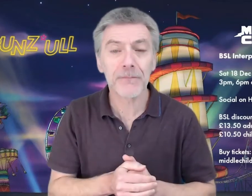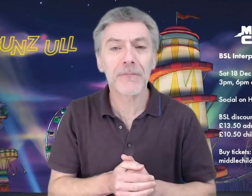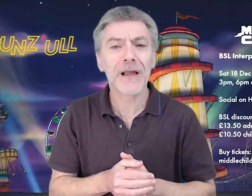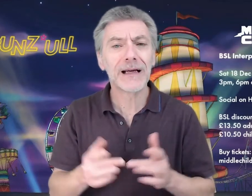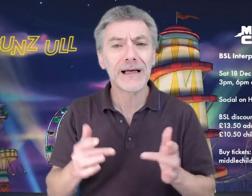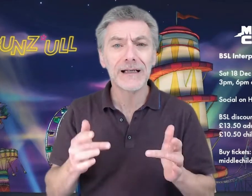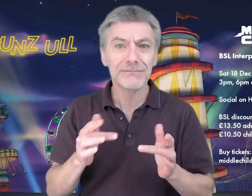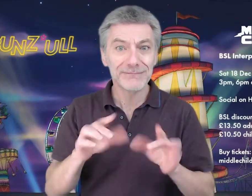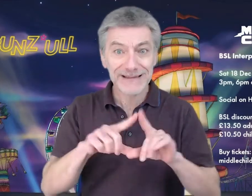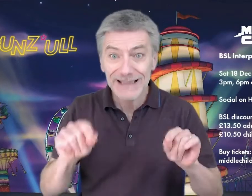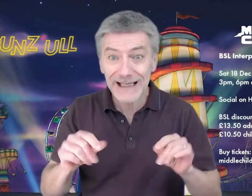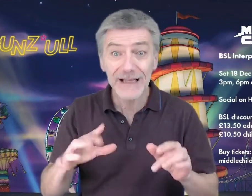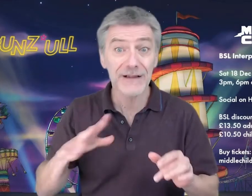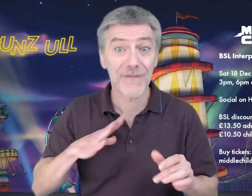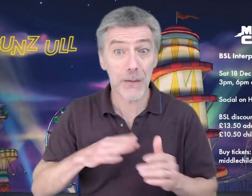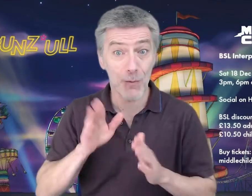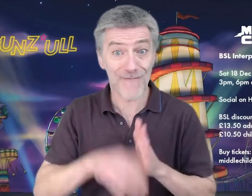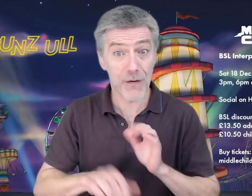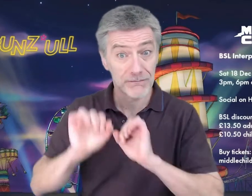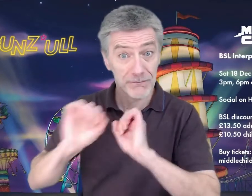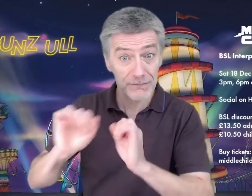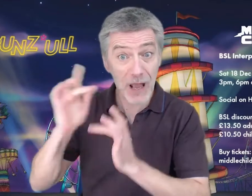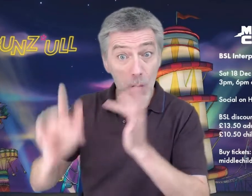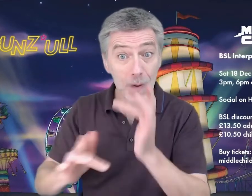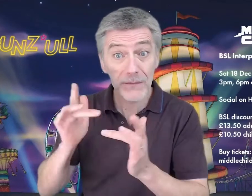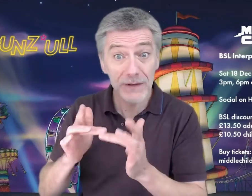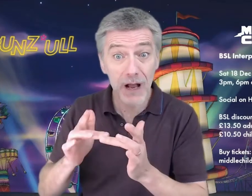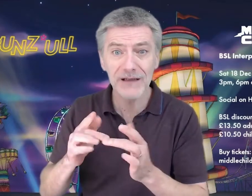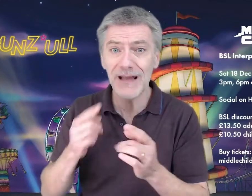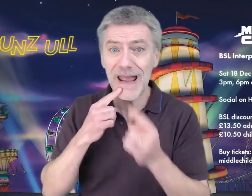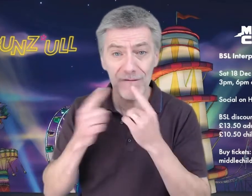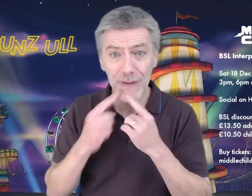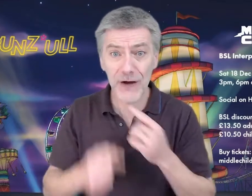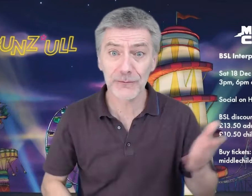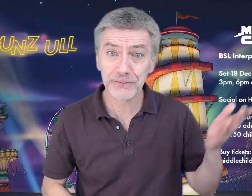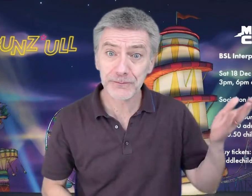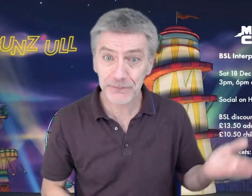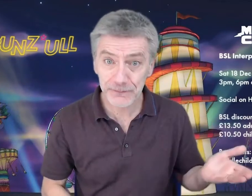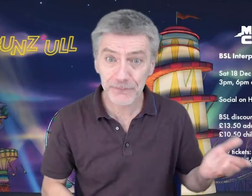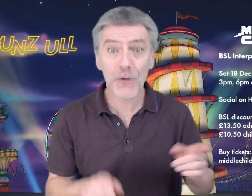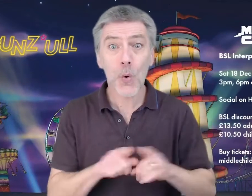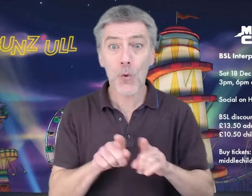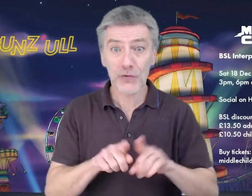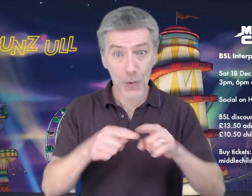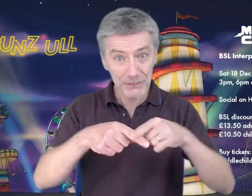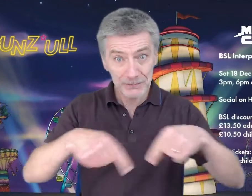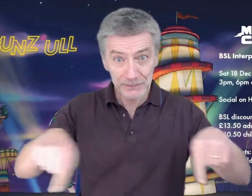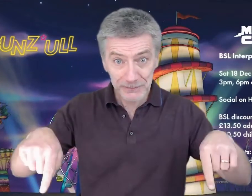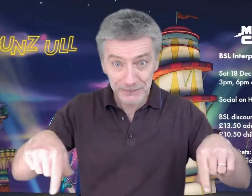Tickets from their website and also below